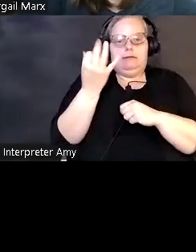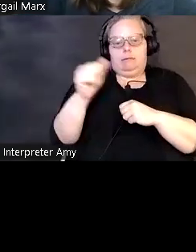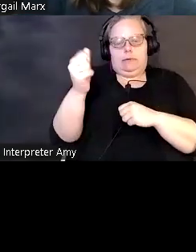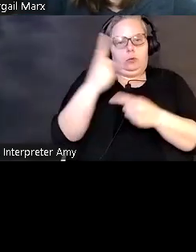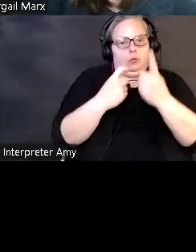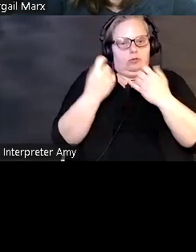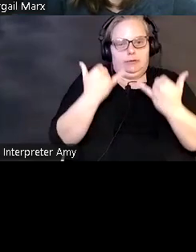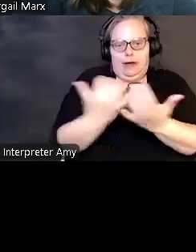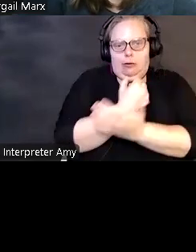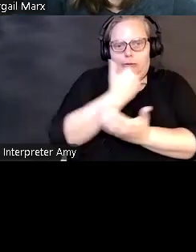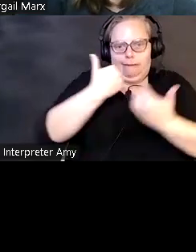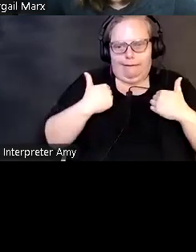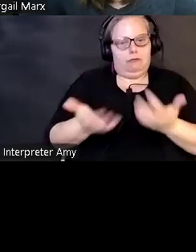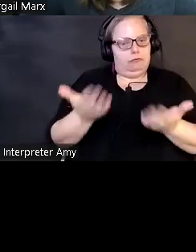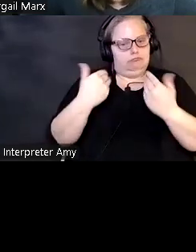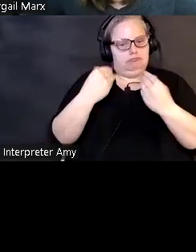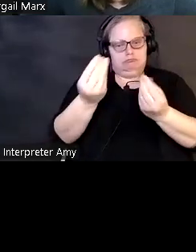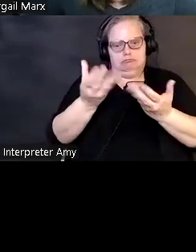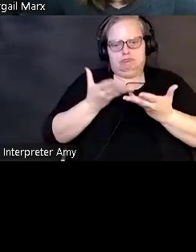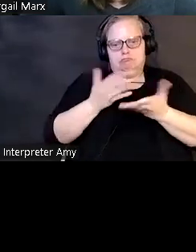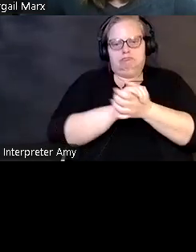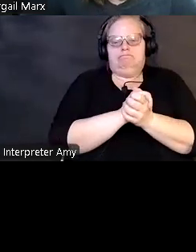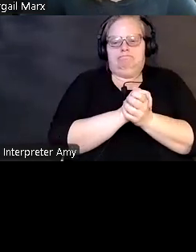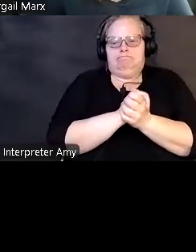please feel free to pop them in the chat. >> Jennifer: If you have not been to the